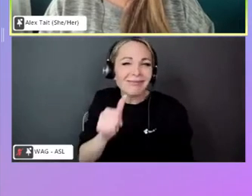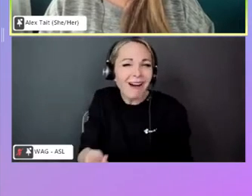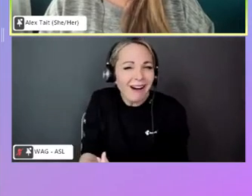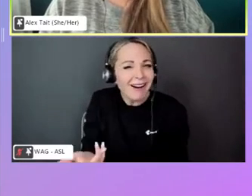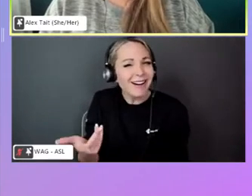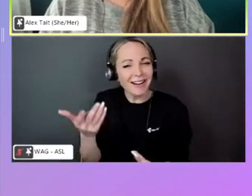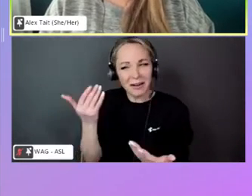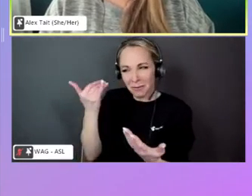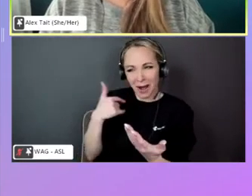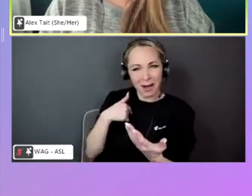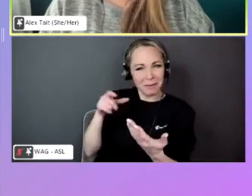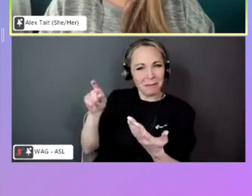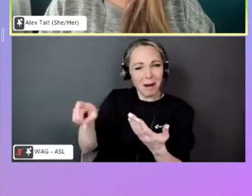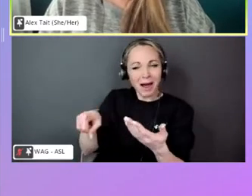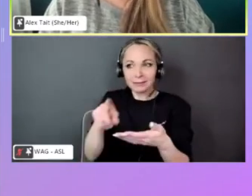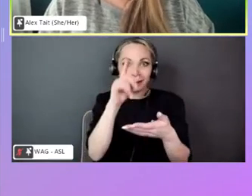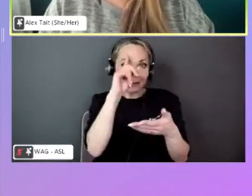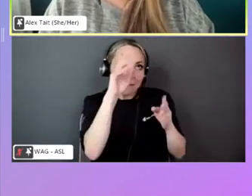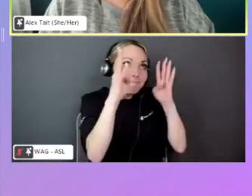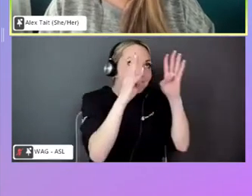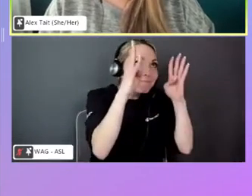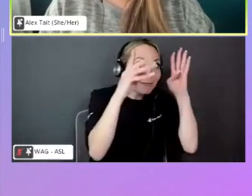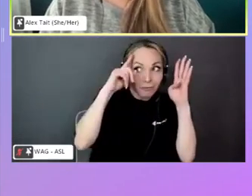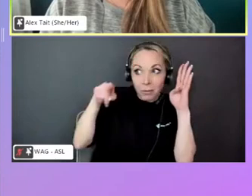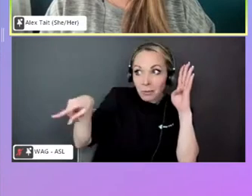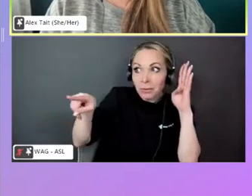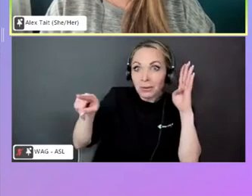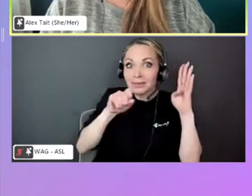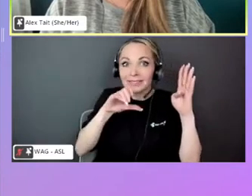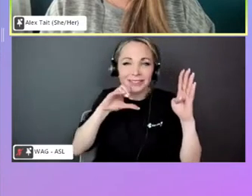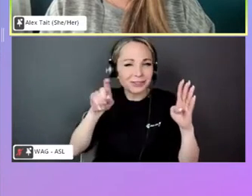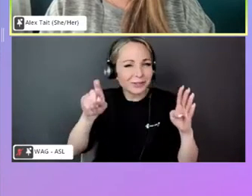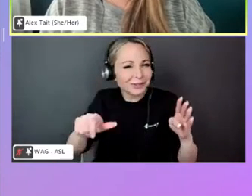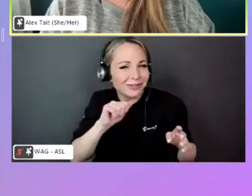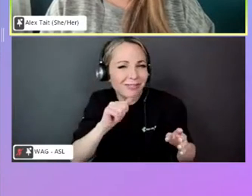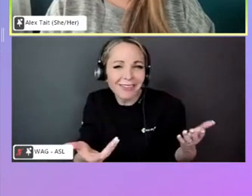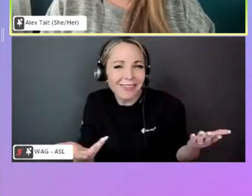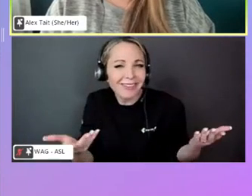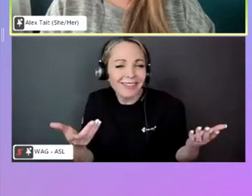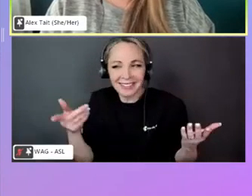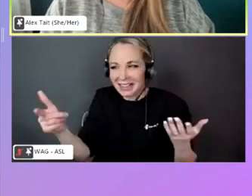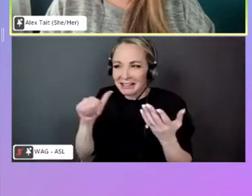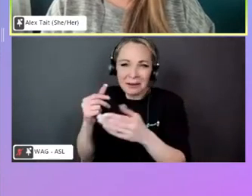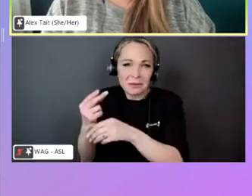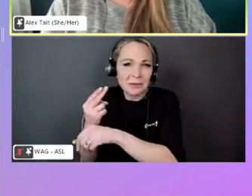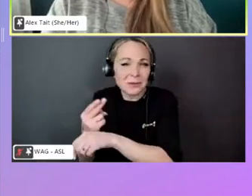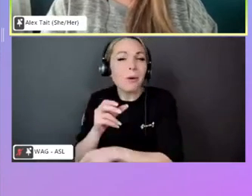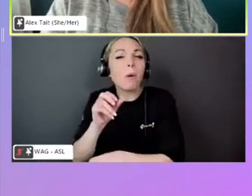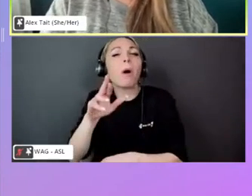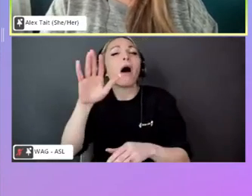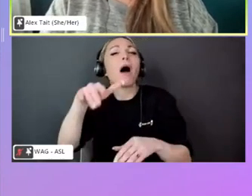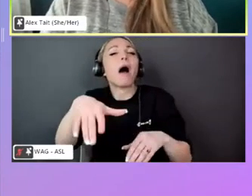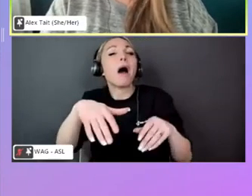younger audience. seniors Assuming are a monolith not interested in technology. Or overlooking the needs of seniors who will not affect the bottom line or they can